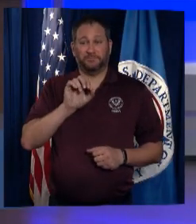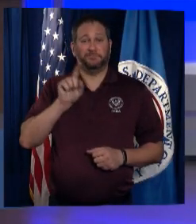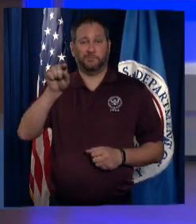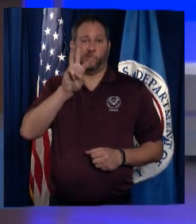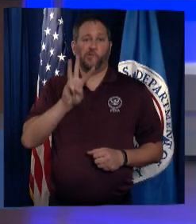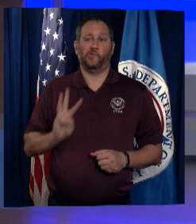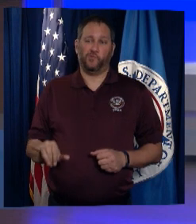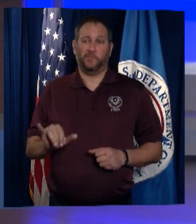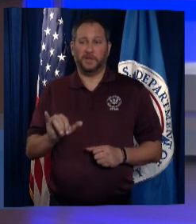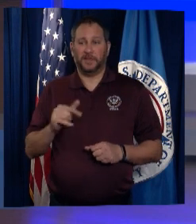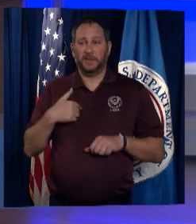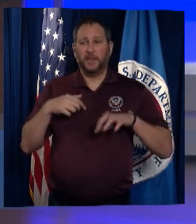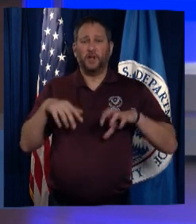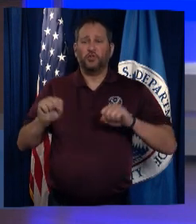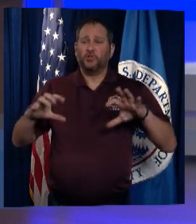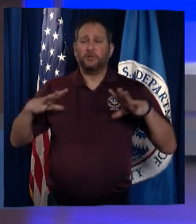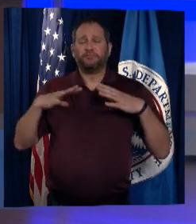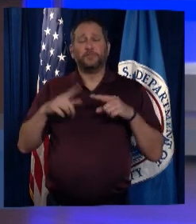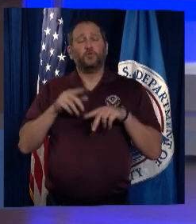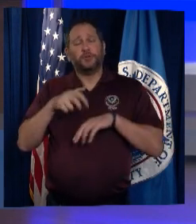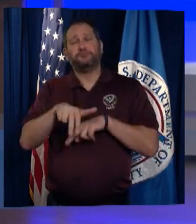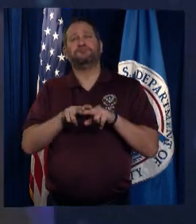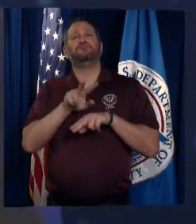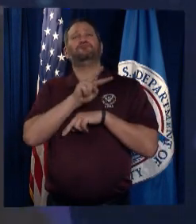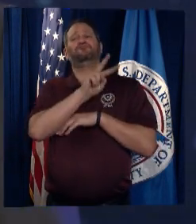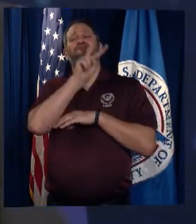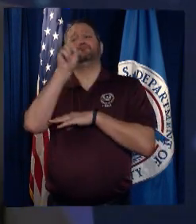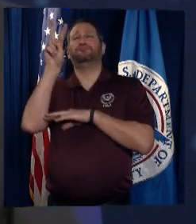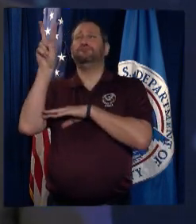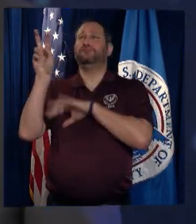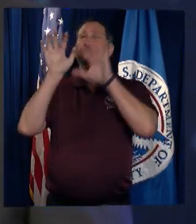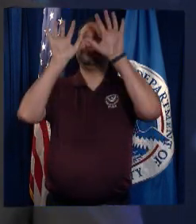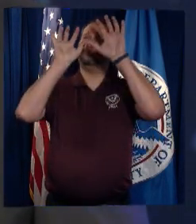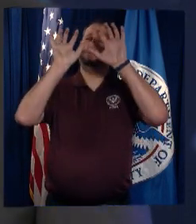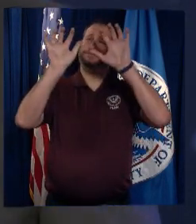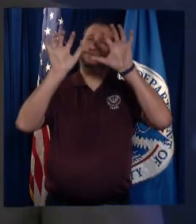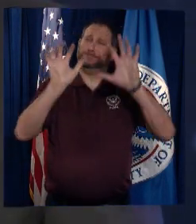I could see faint dots, which were actually entire galaxies. I could easily